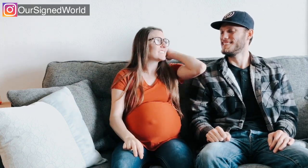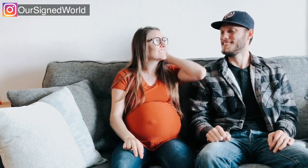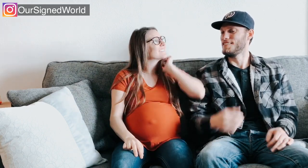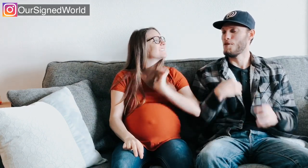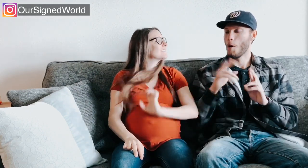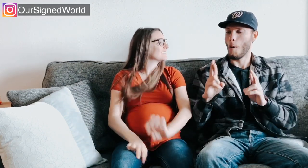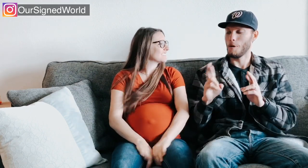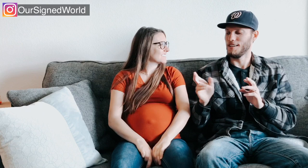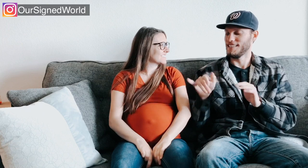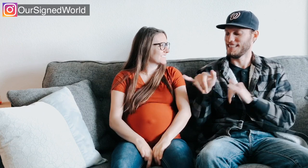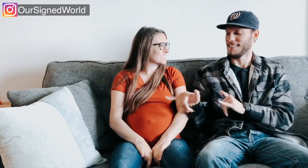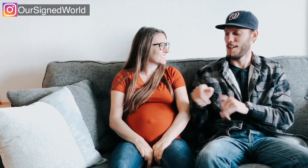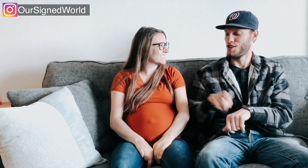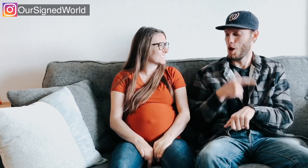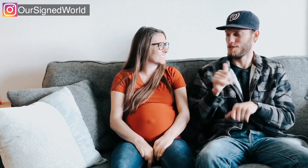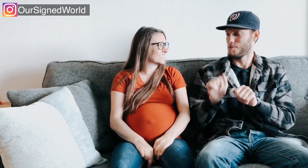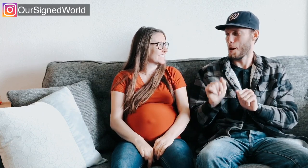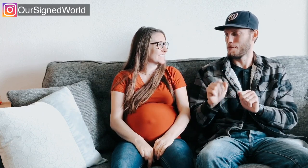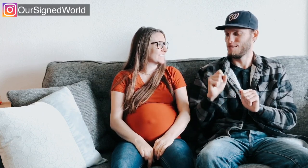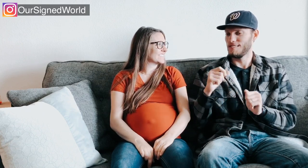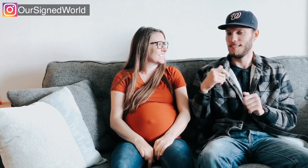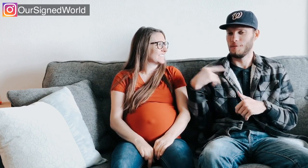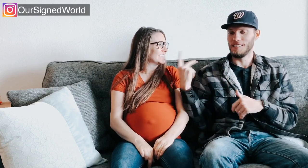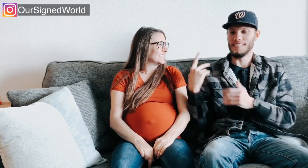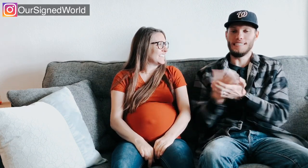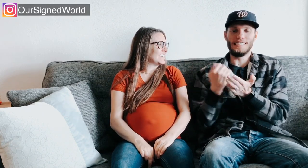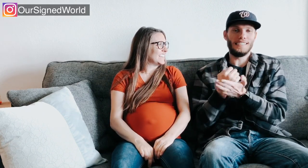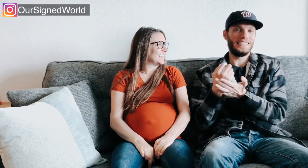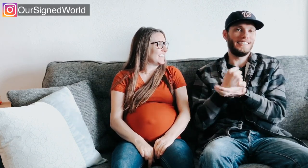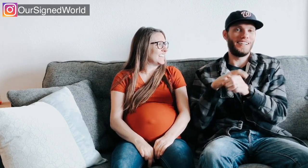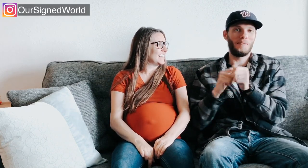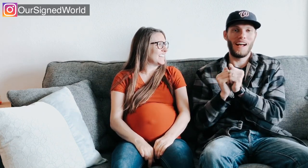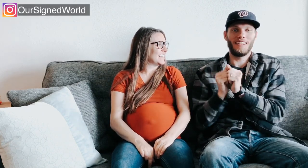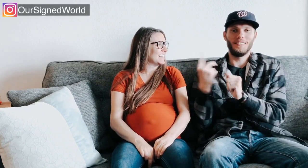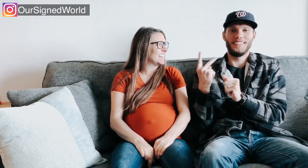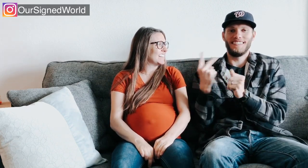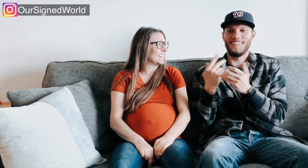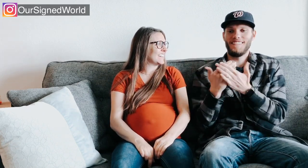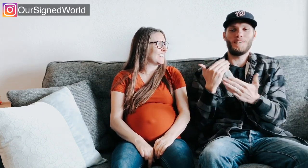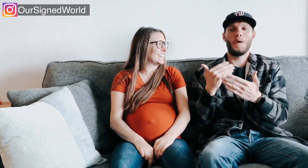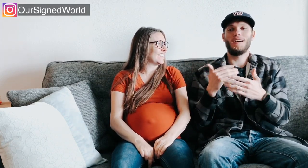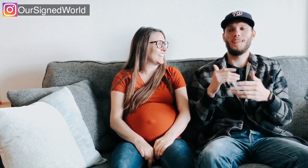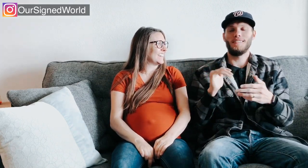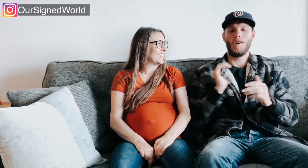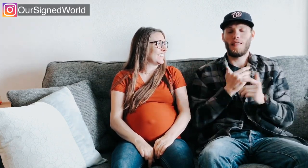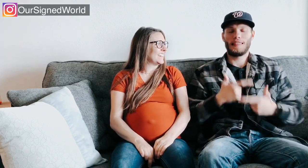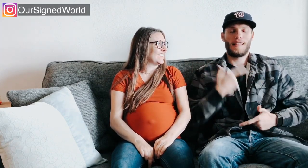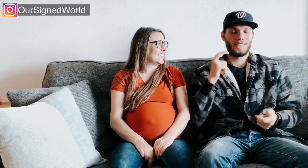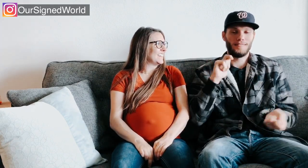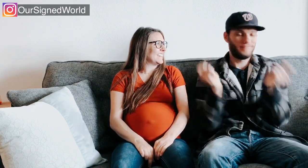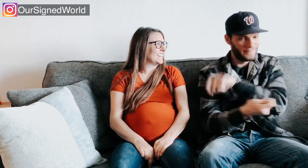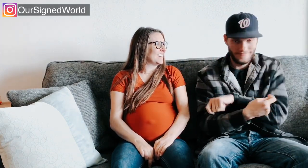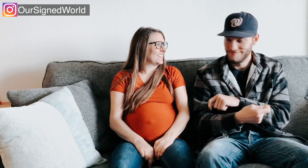I'm hoping she'll stay as long as possible, so we can grab all the time together before our life changes.